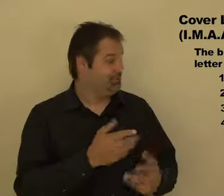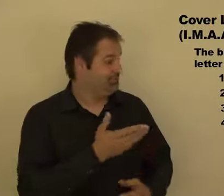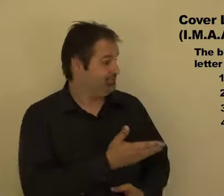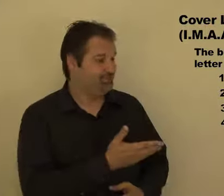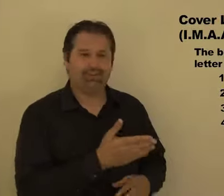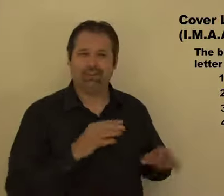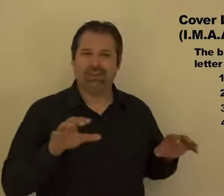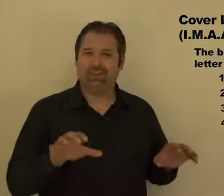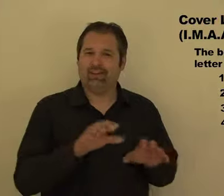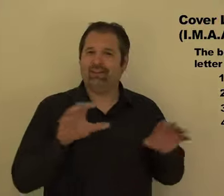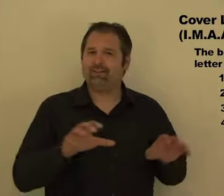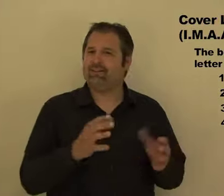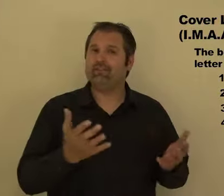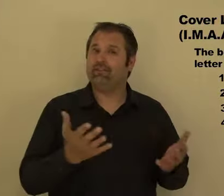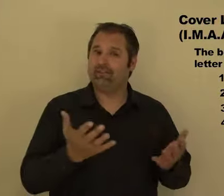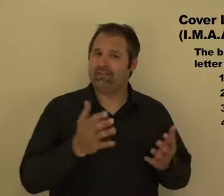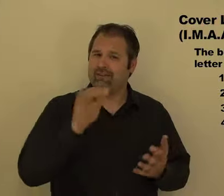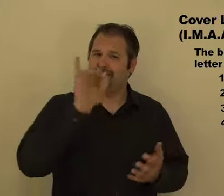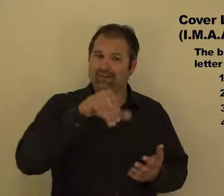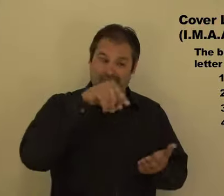This is where you specifically ask them for an interview.